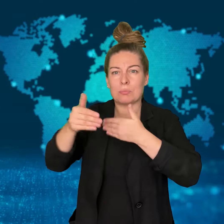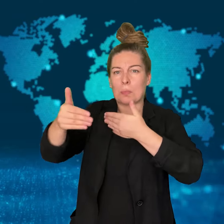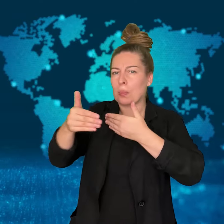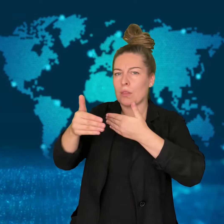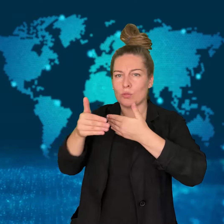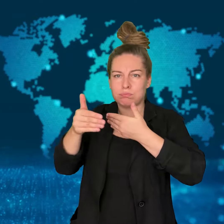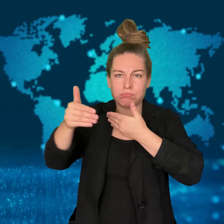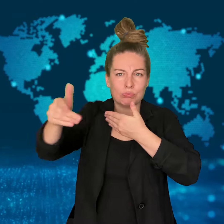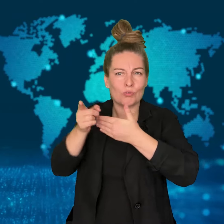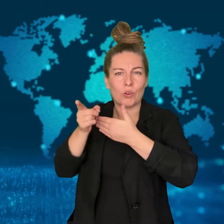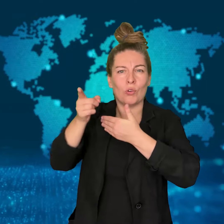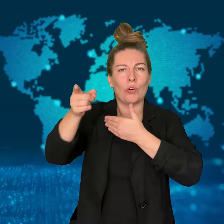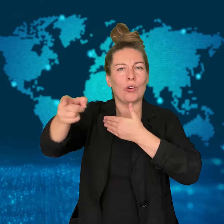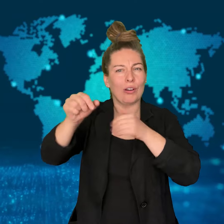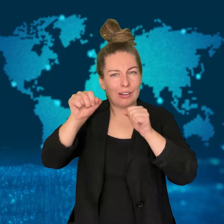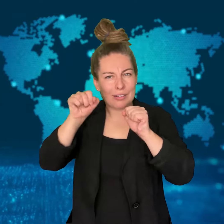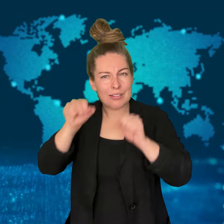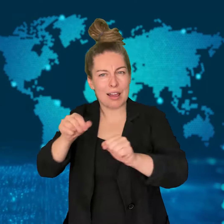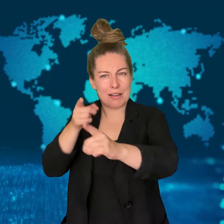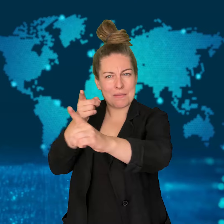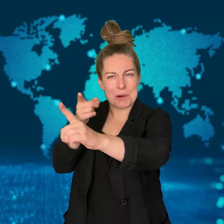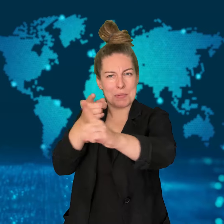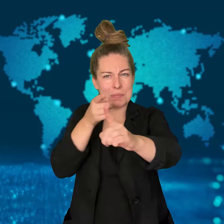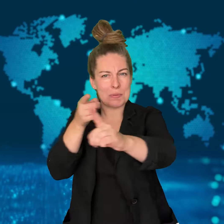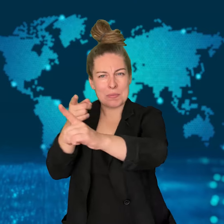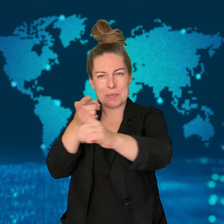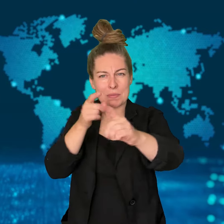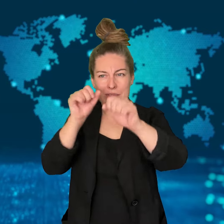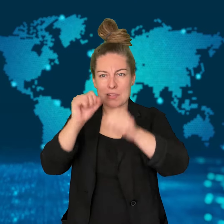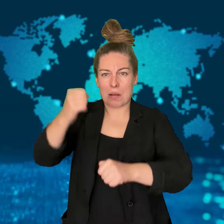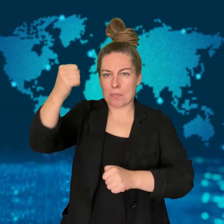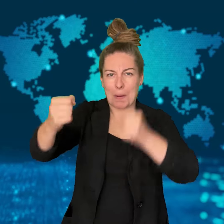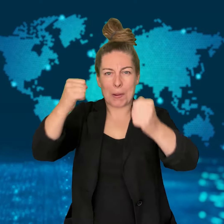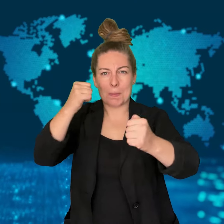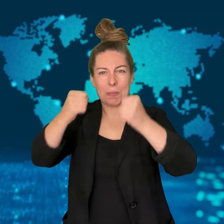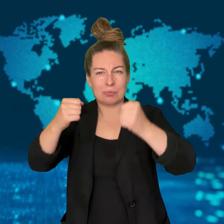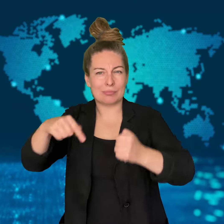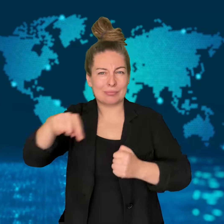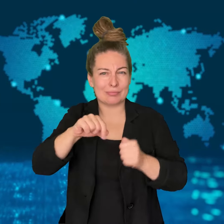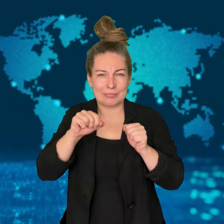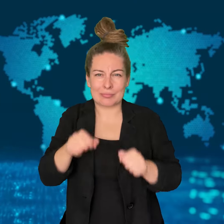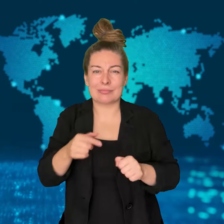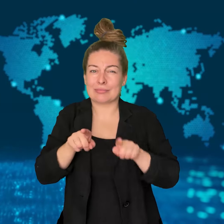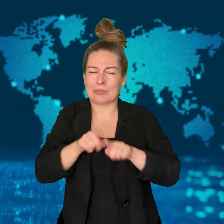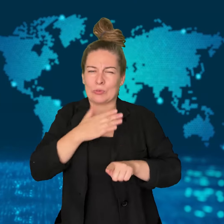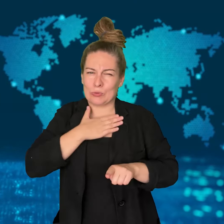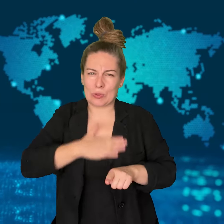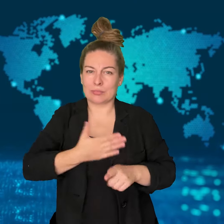and to develop long-range weapons but would have greater precision